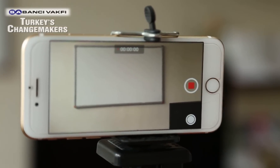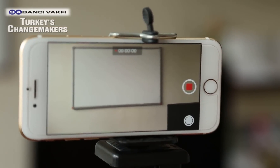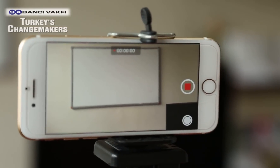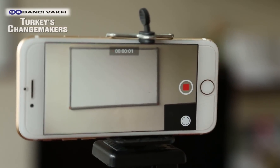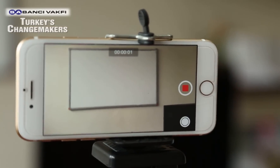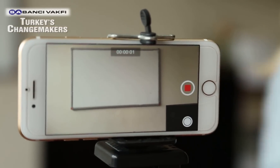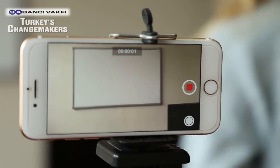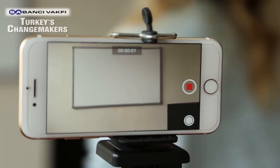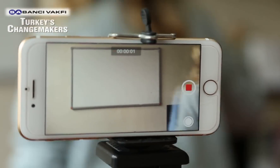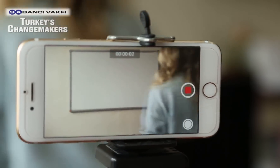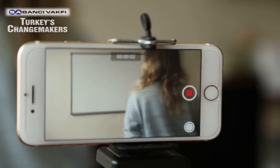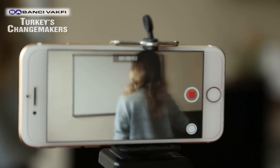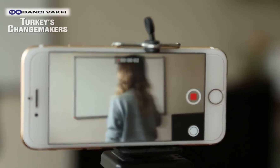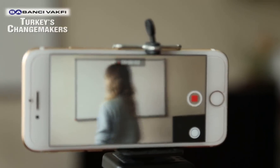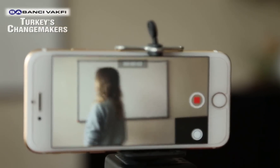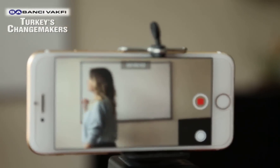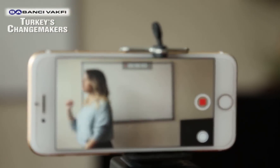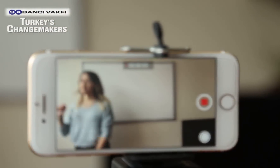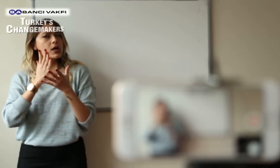Baykan first started to teach mathematics…